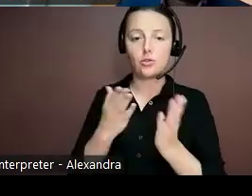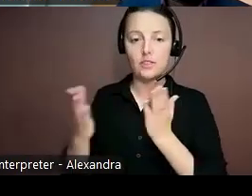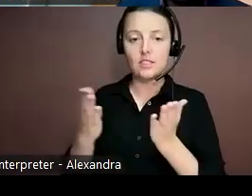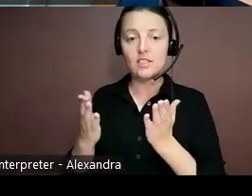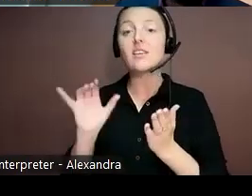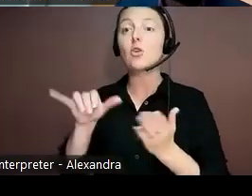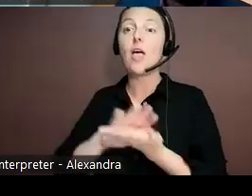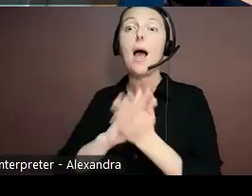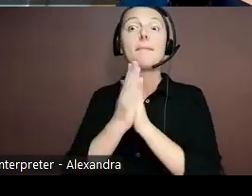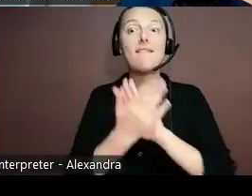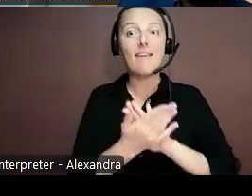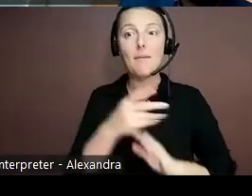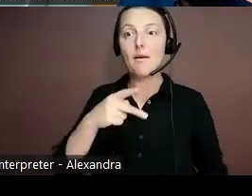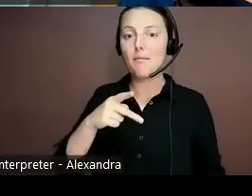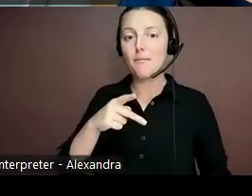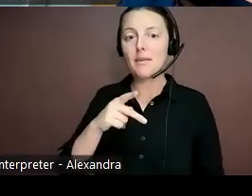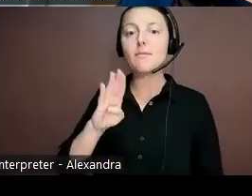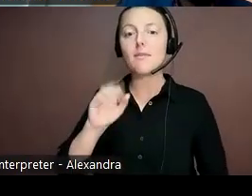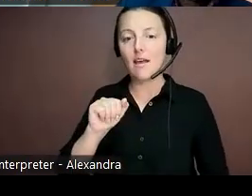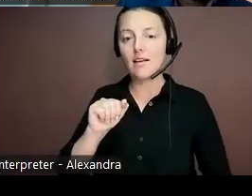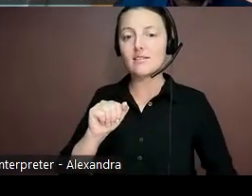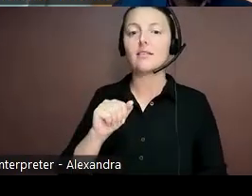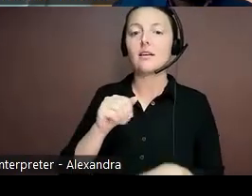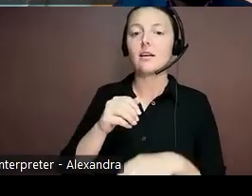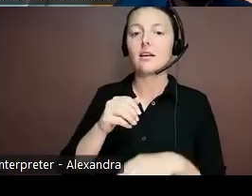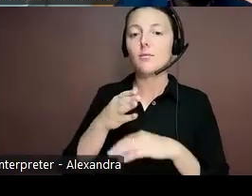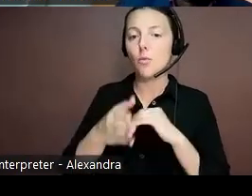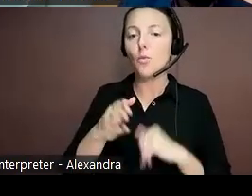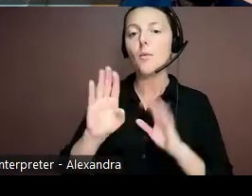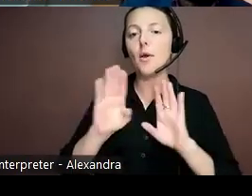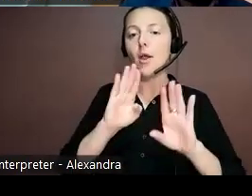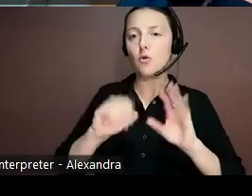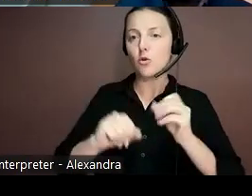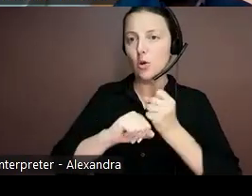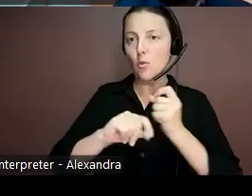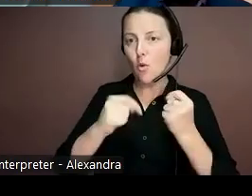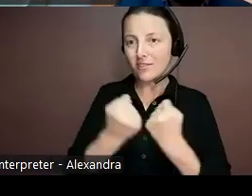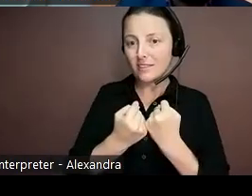the goal here was to sort of um you know improve the experience of patients with autism spectrum